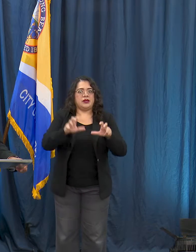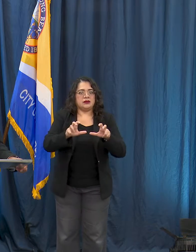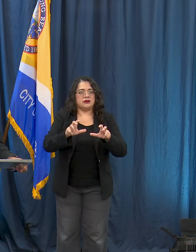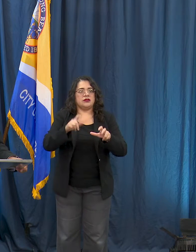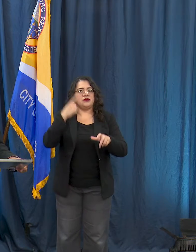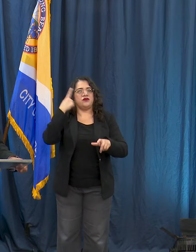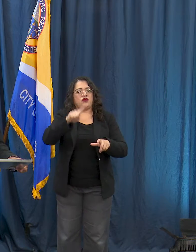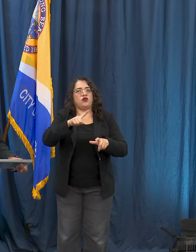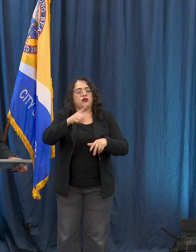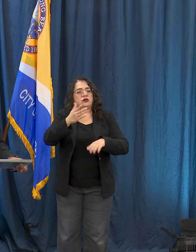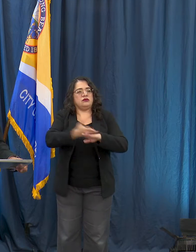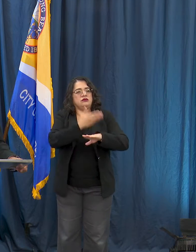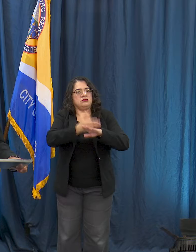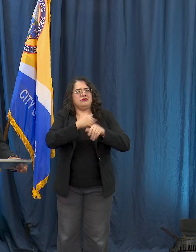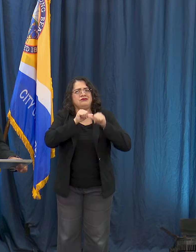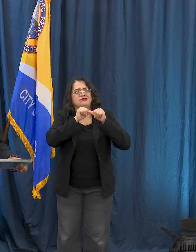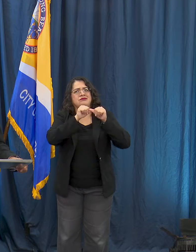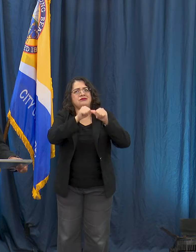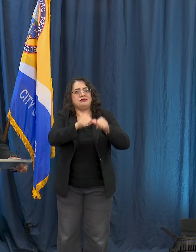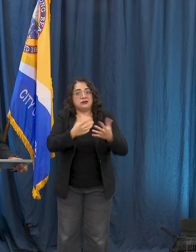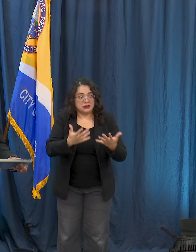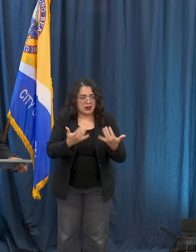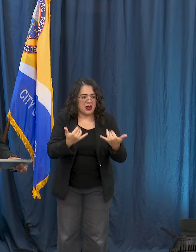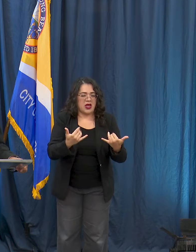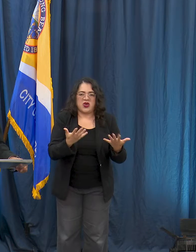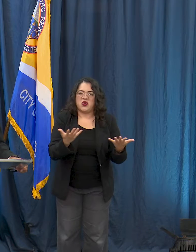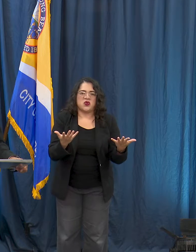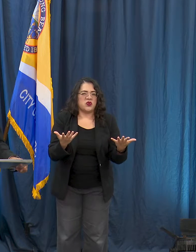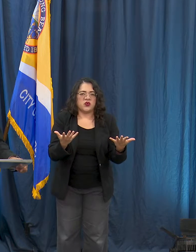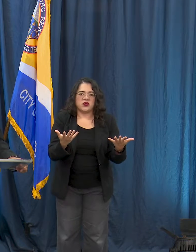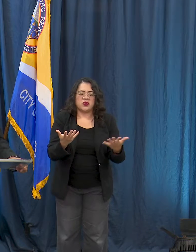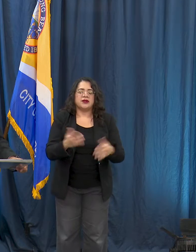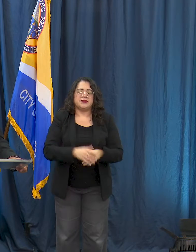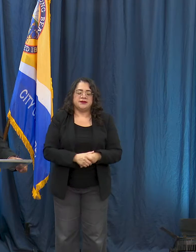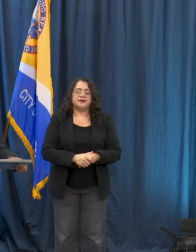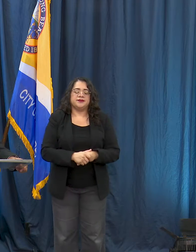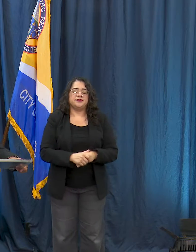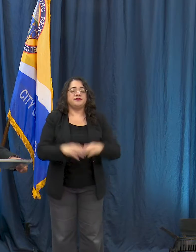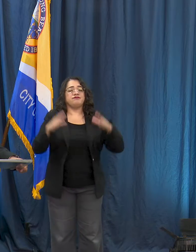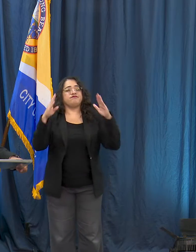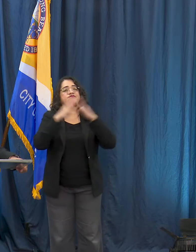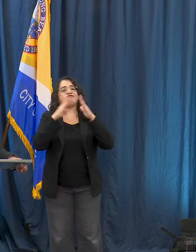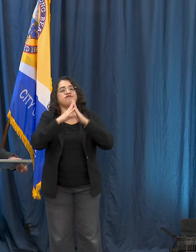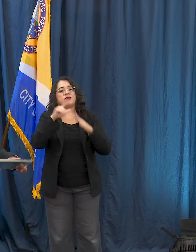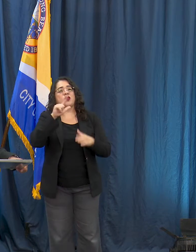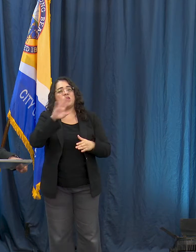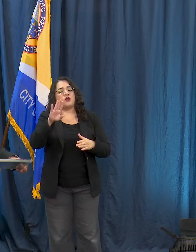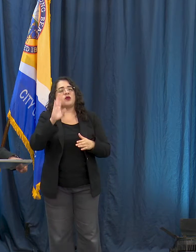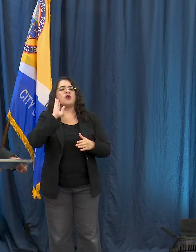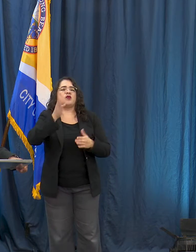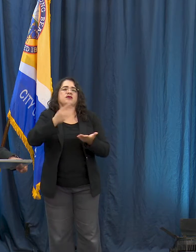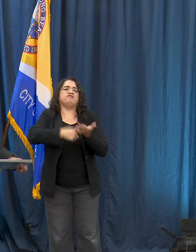to announce today that the city of Long Beach is going to be addressing this issue.